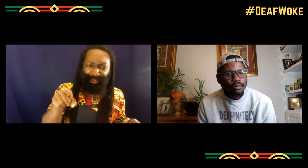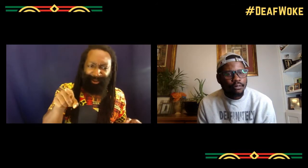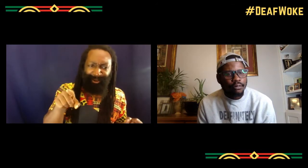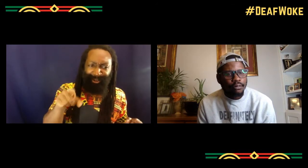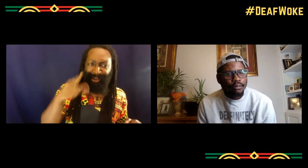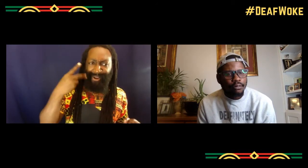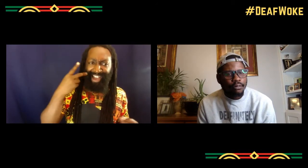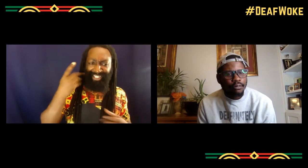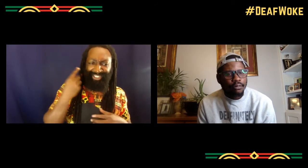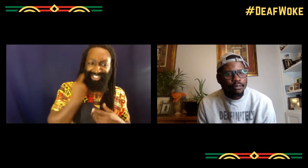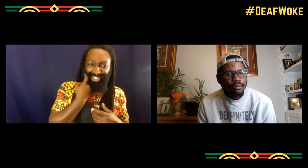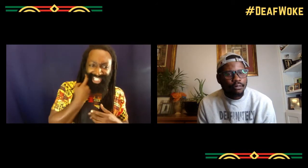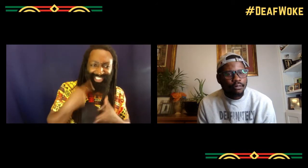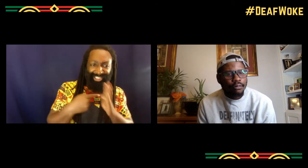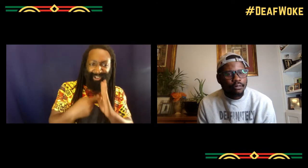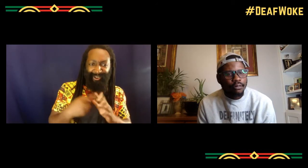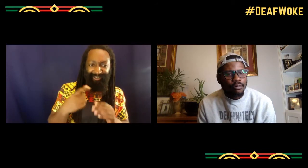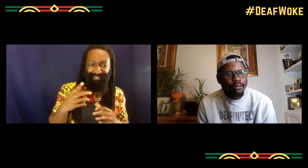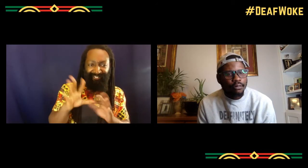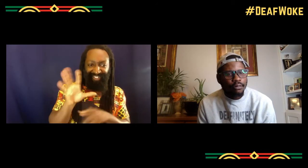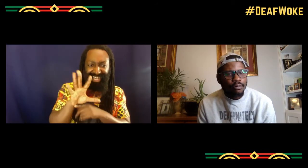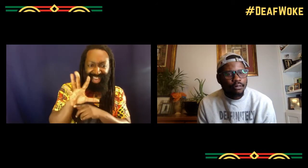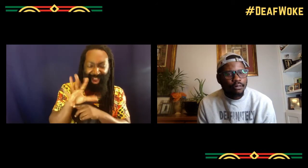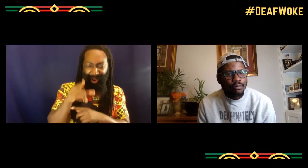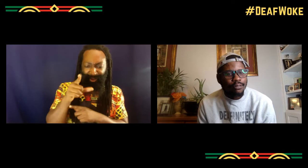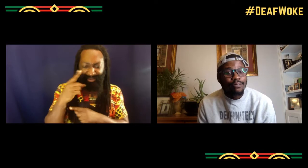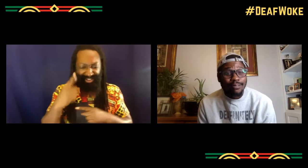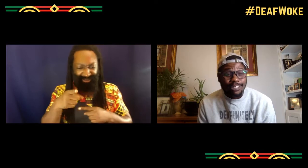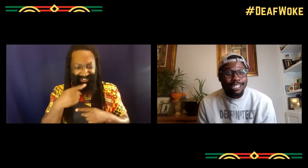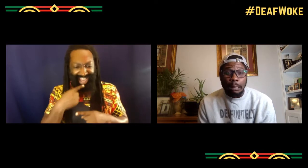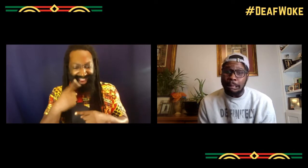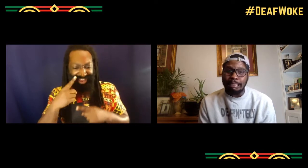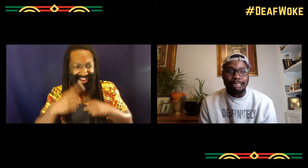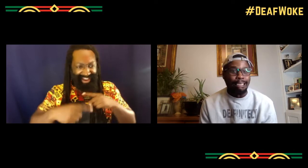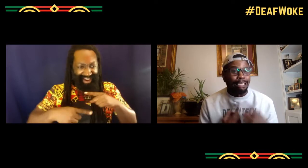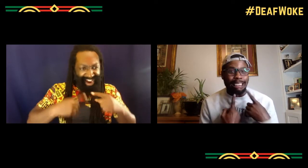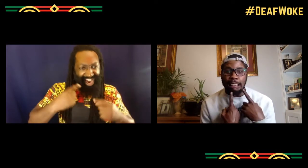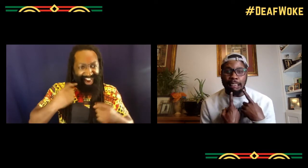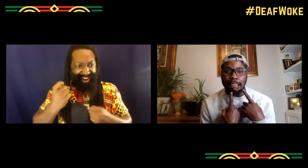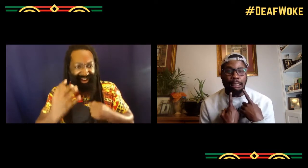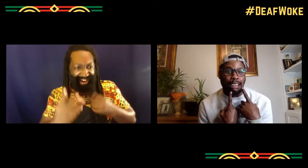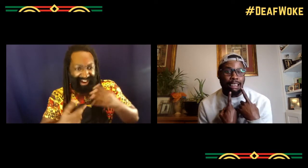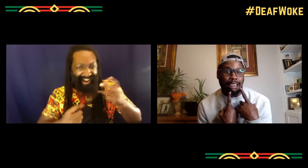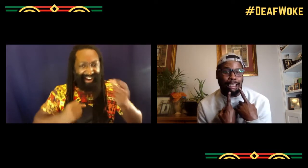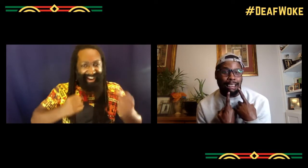talking about sign language, looking at you and what you just shown, just looking at the video,